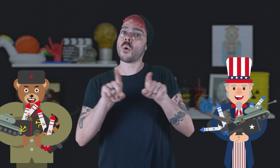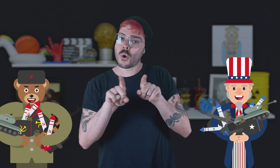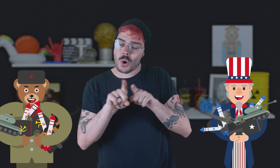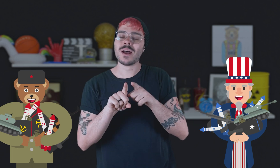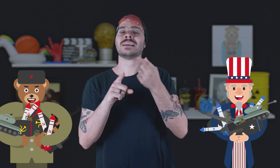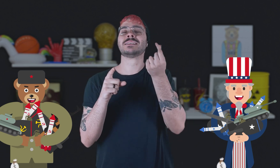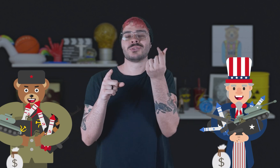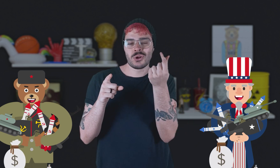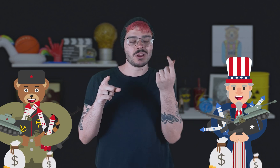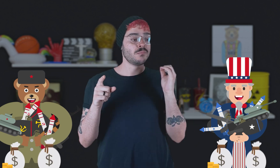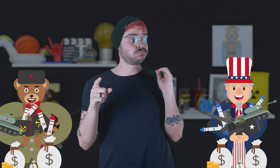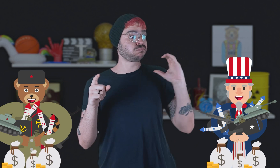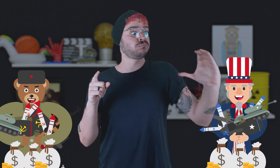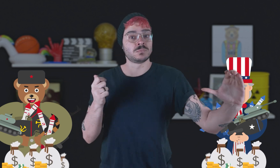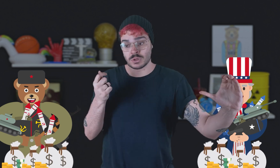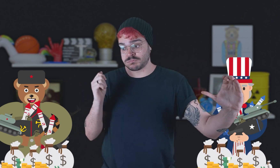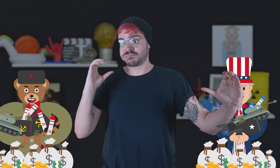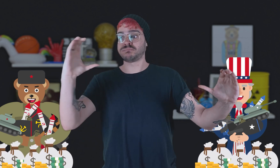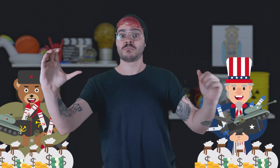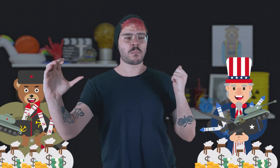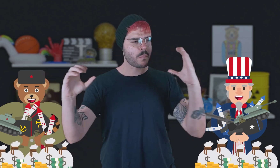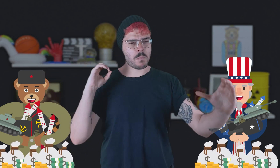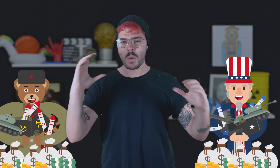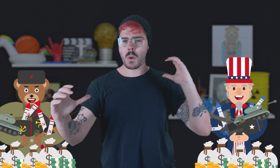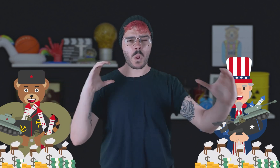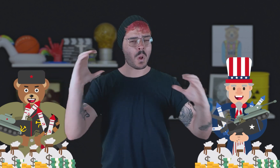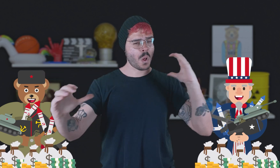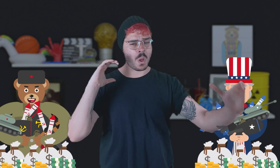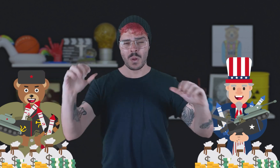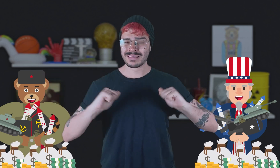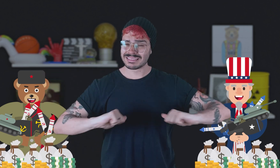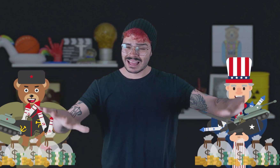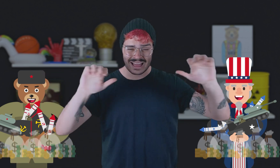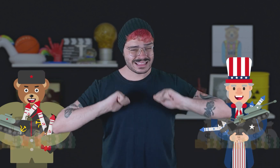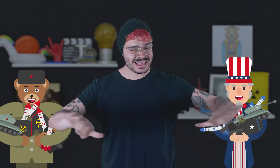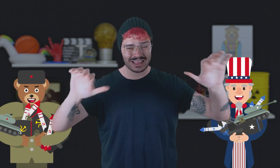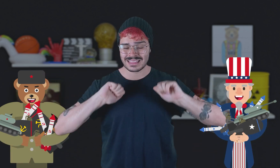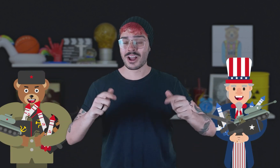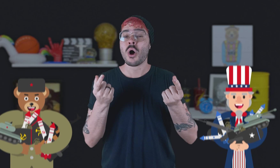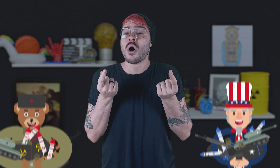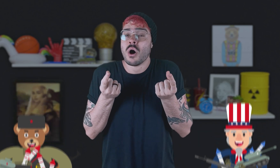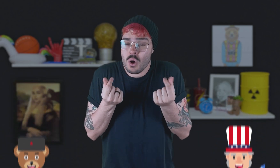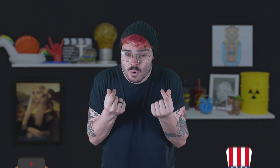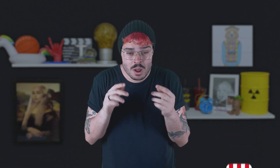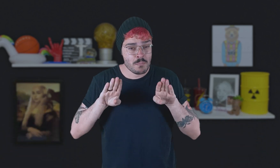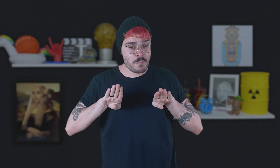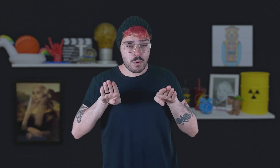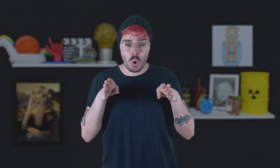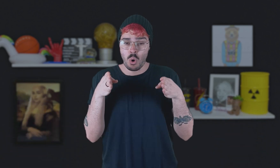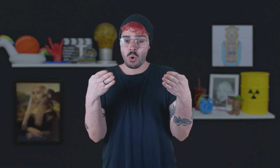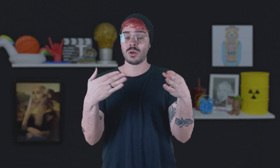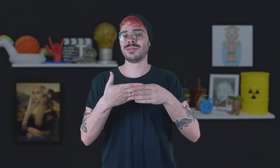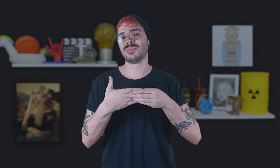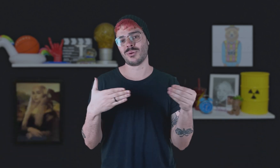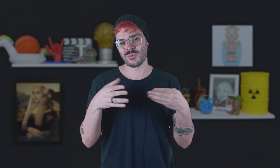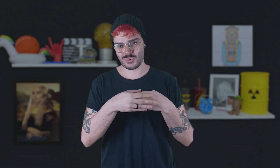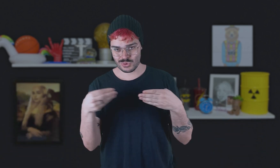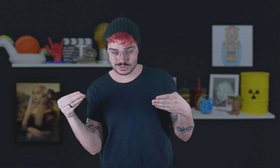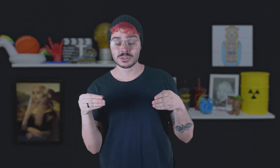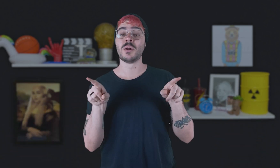investments of billions of dollars were made